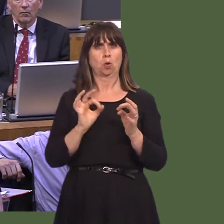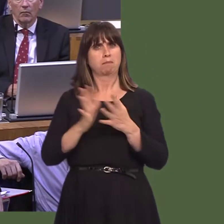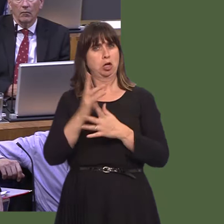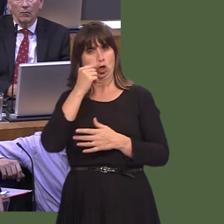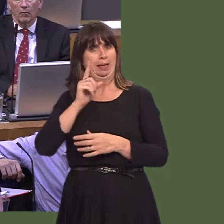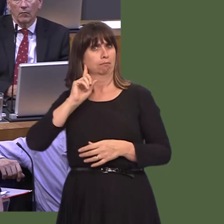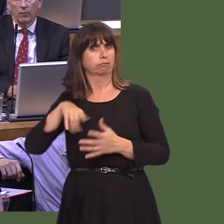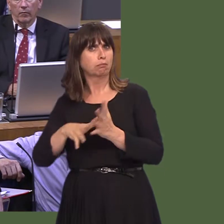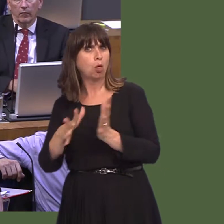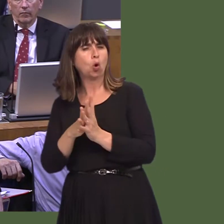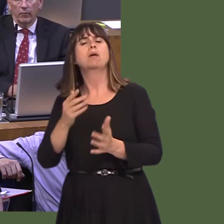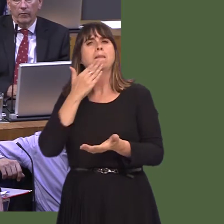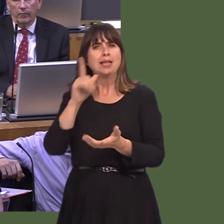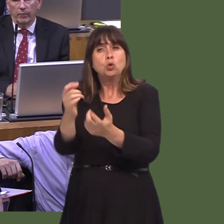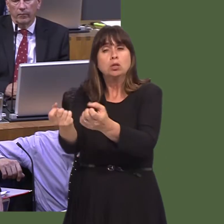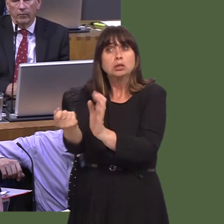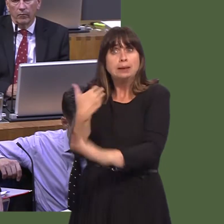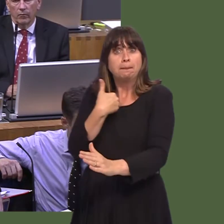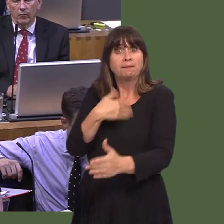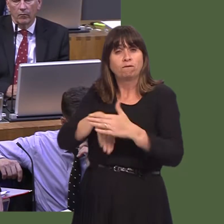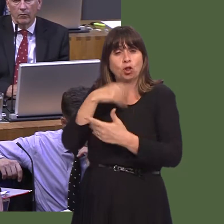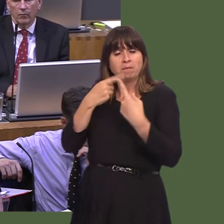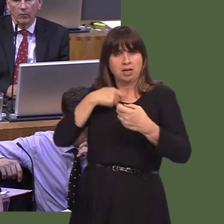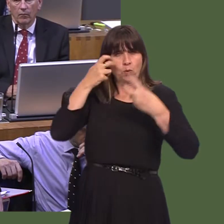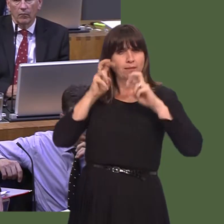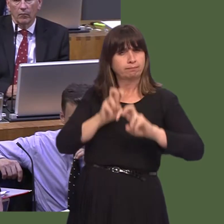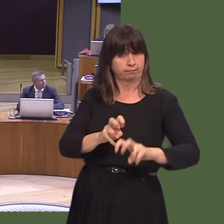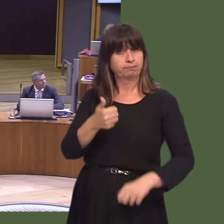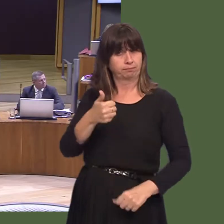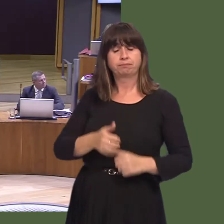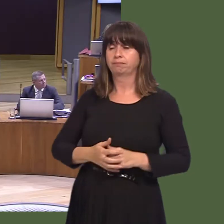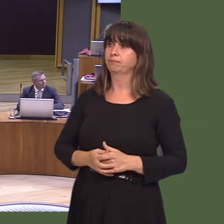But, if the Member writes to me with more details, I will, of course, be pleased to look at this in more detail.